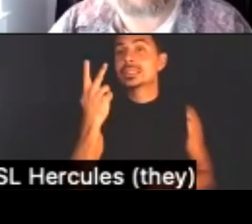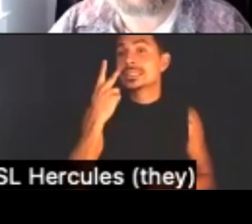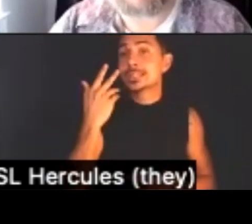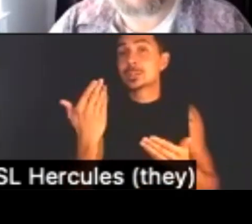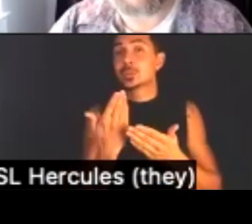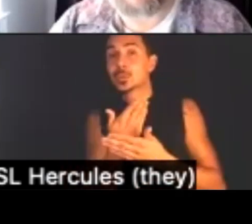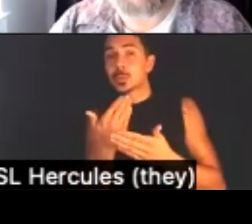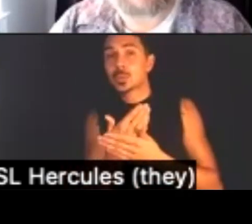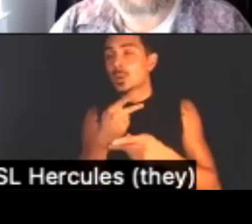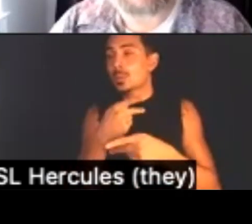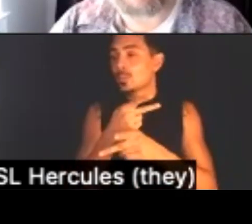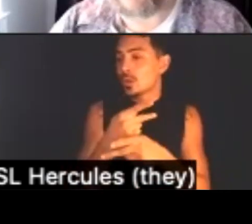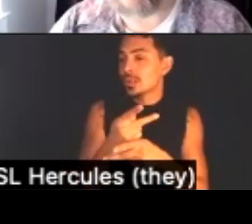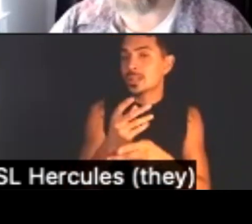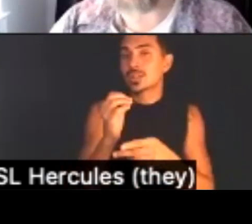and new information come out.